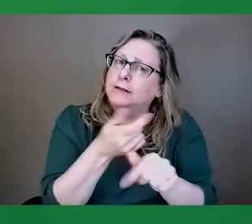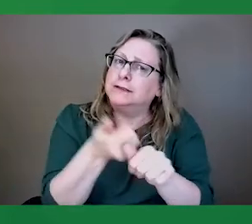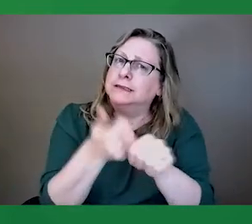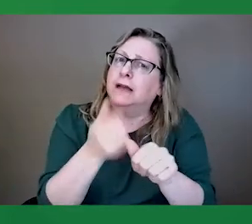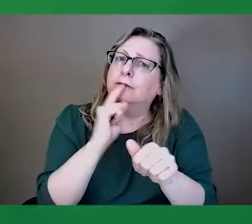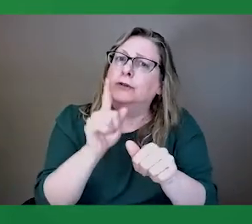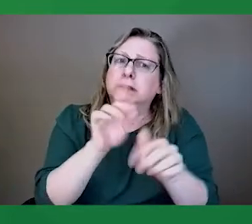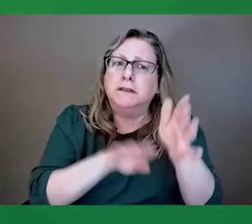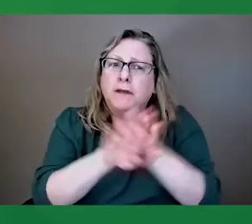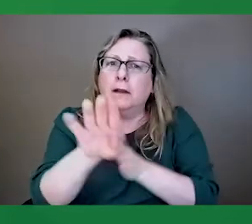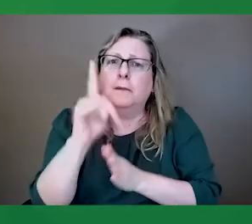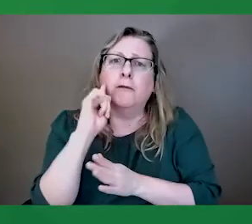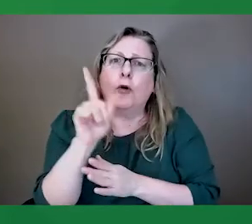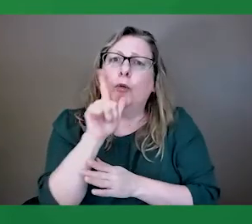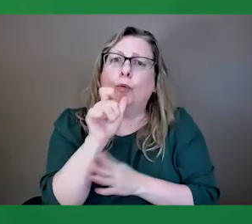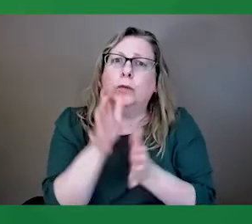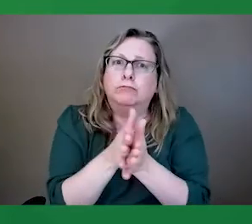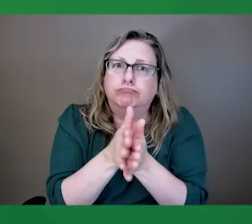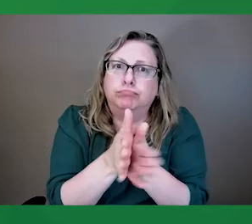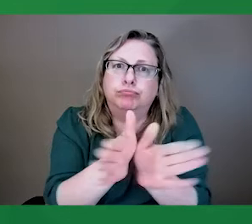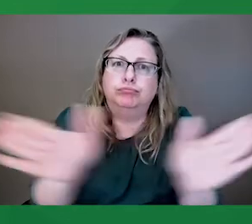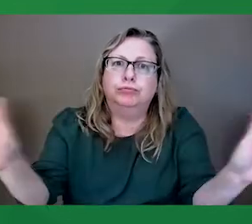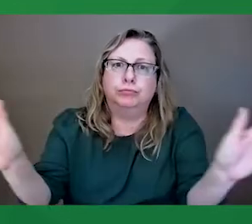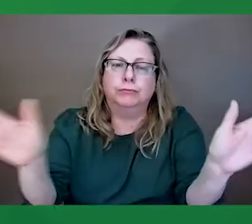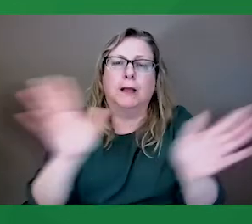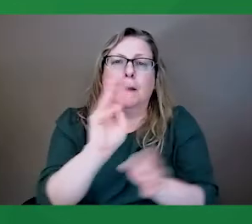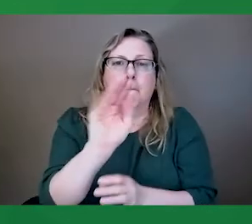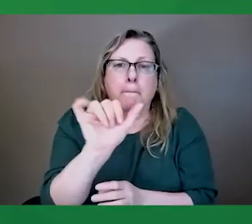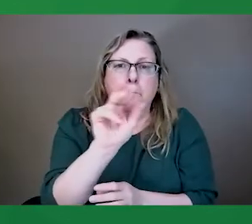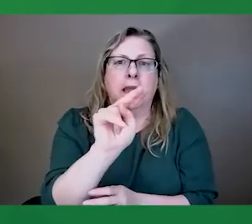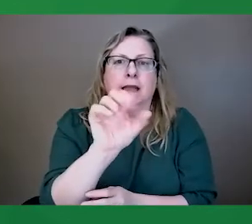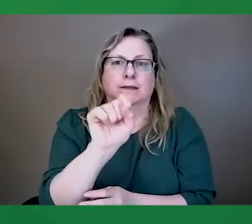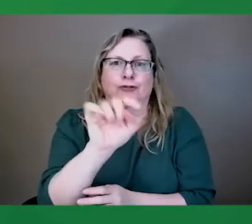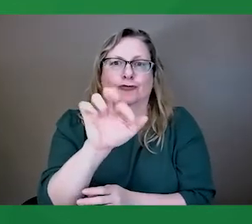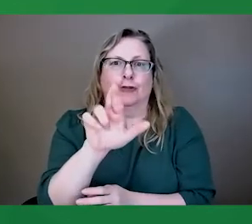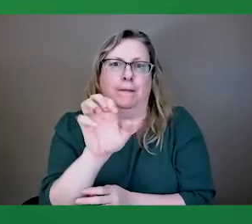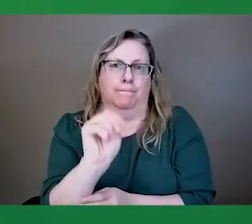products or projects, and it turned out that every single